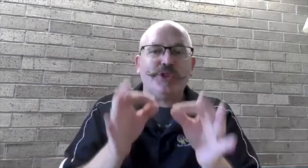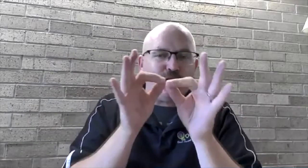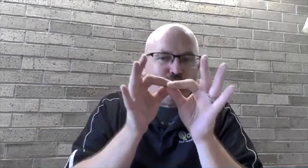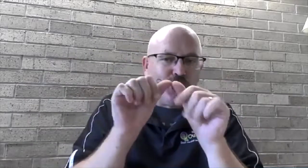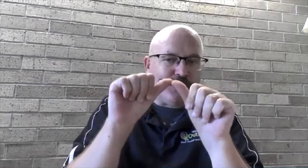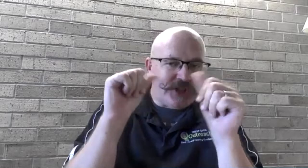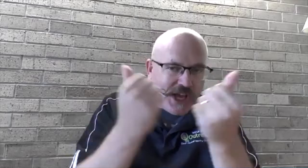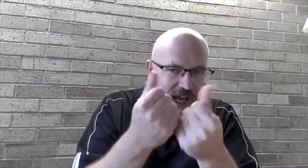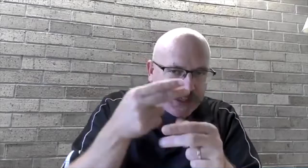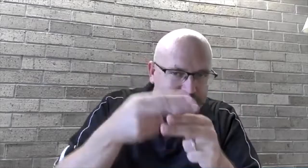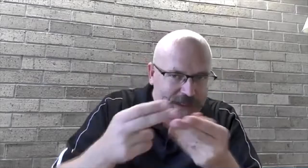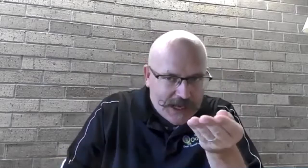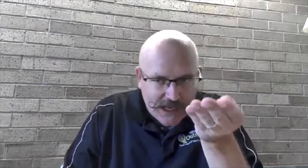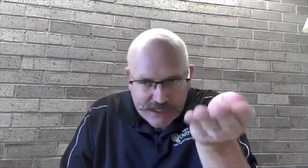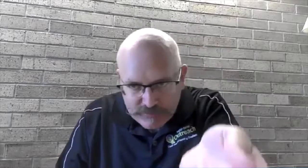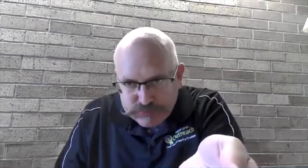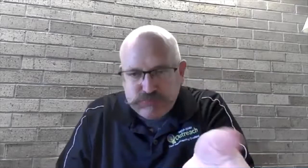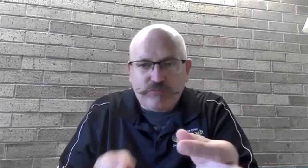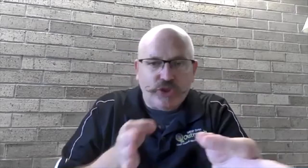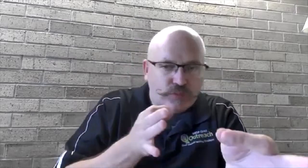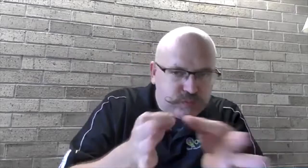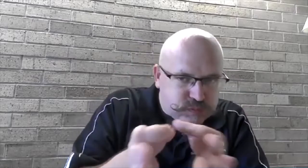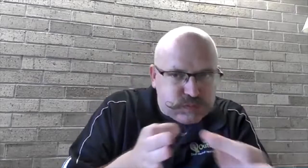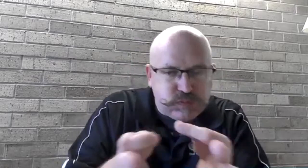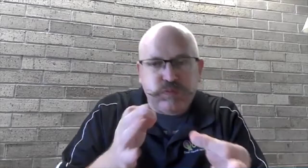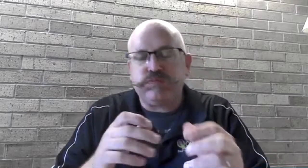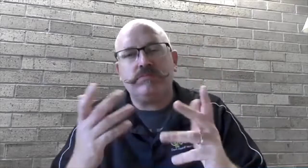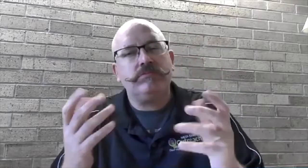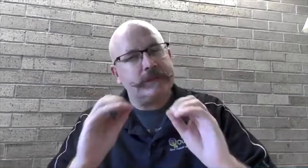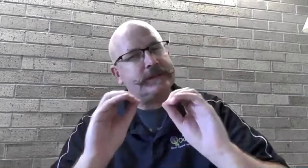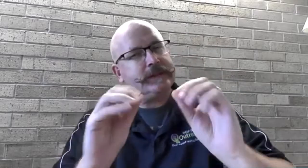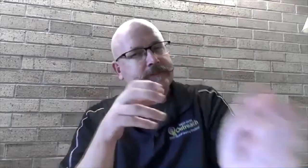them know, giving them the name of interpreting agencies, explaining how to use an interpreter.